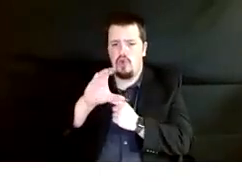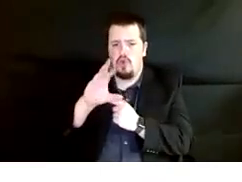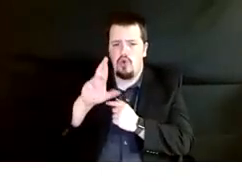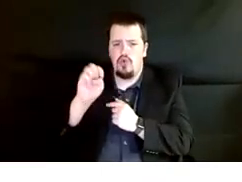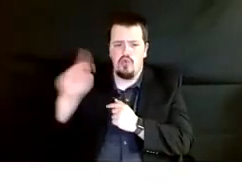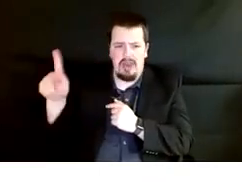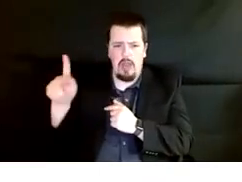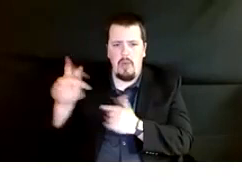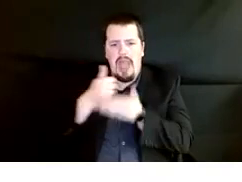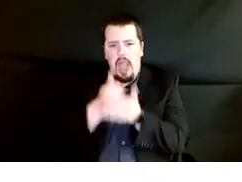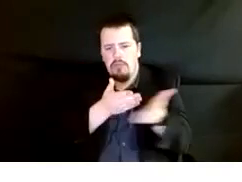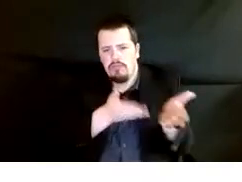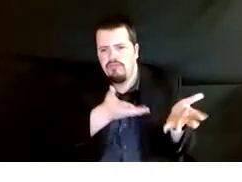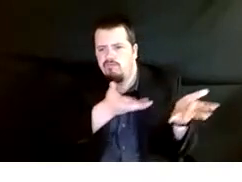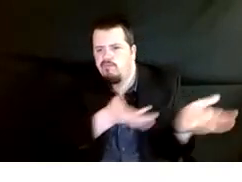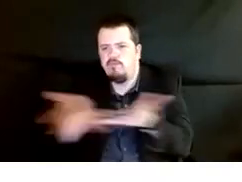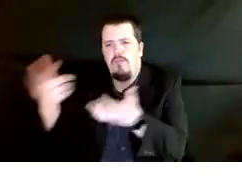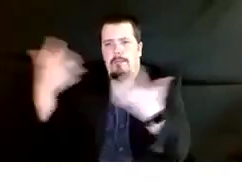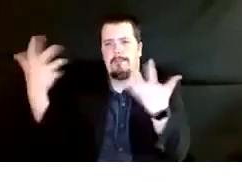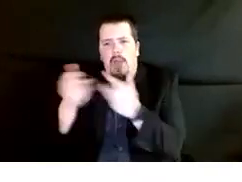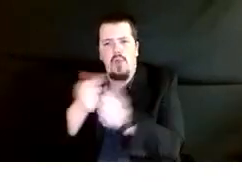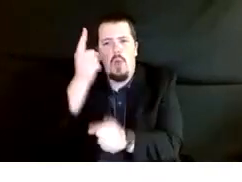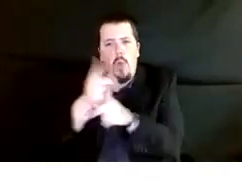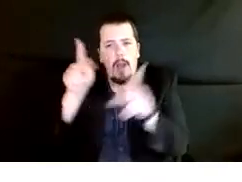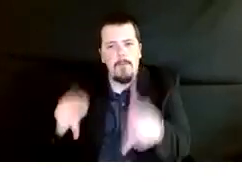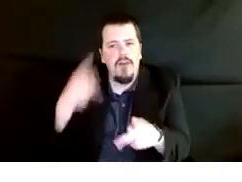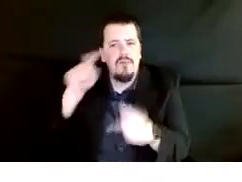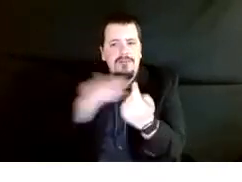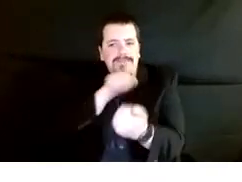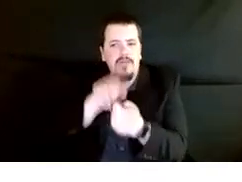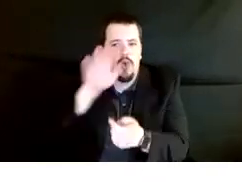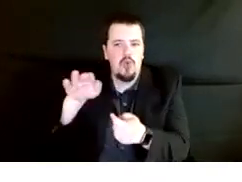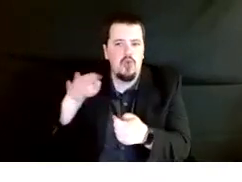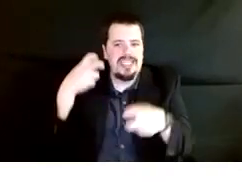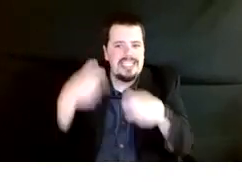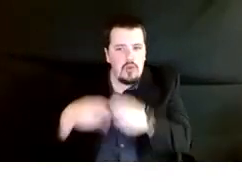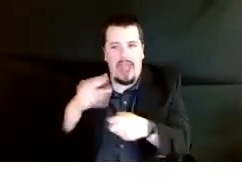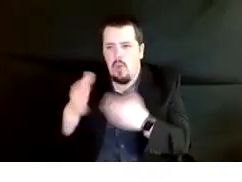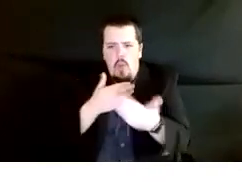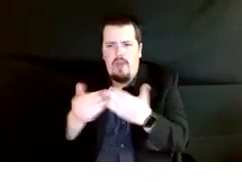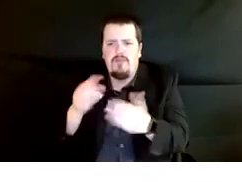you to to the right place for your specific issue as well as whatever state uh you're in